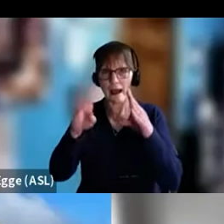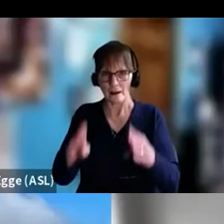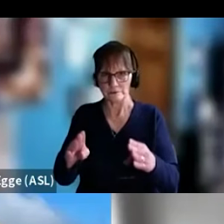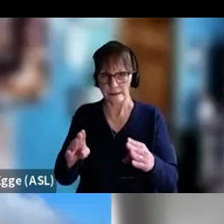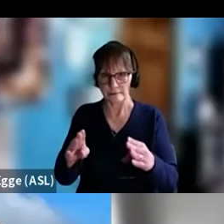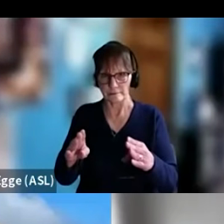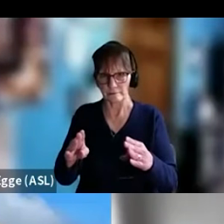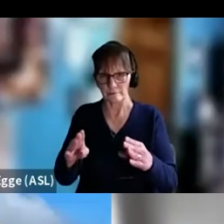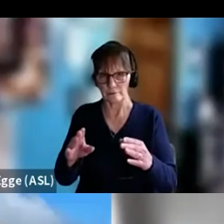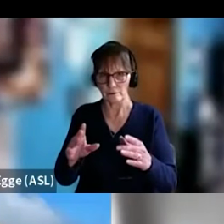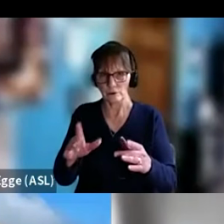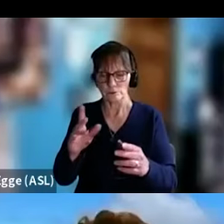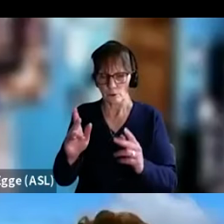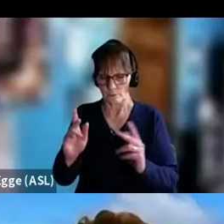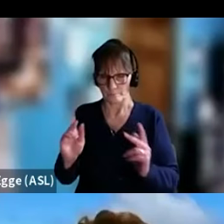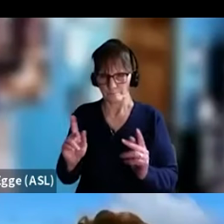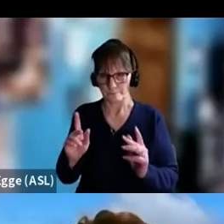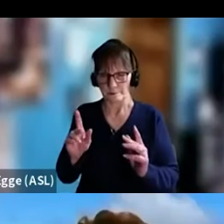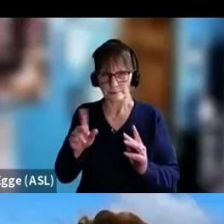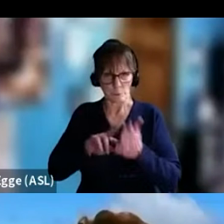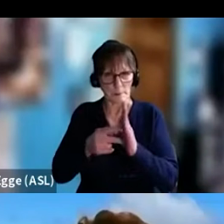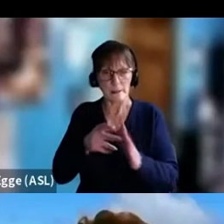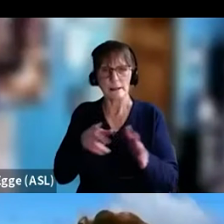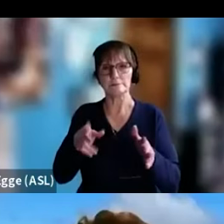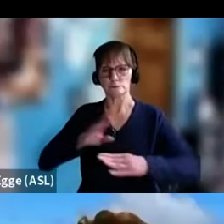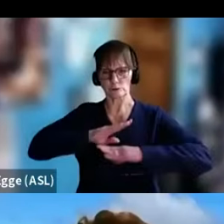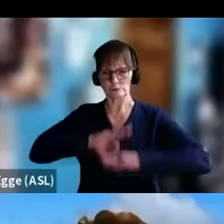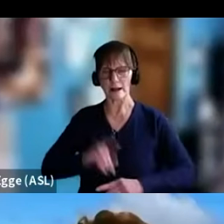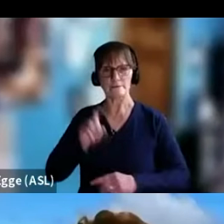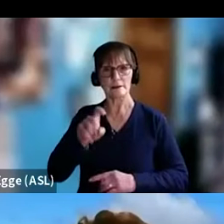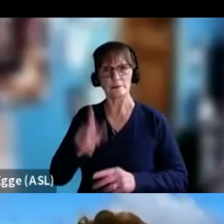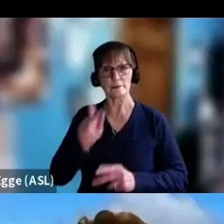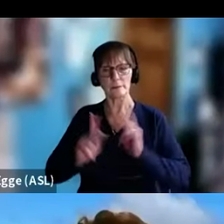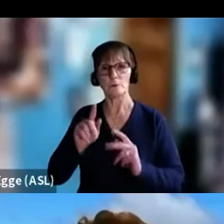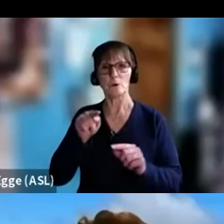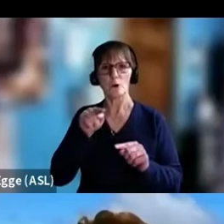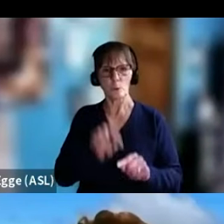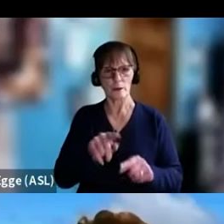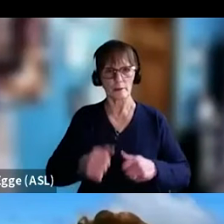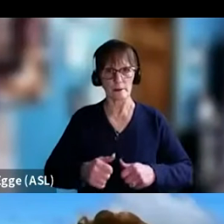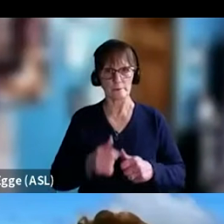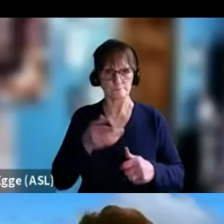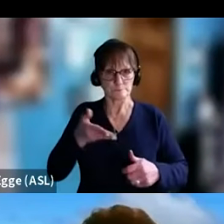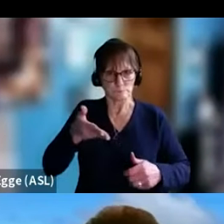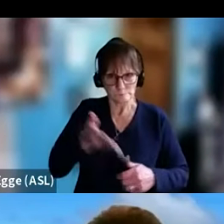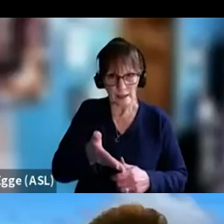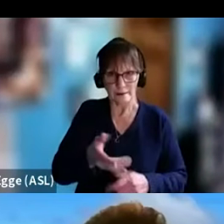Like how so that people, so that we can meet the needs of the people where they're at. And I'll go into that a little bit more